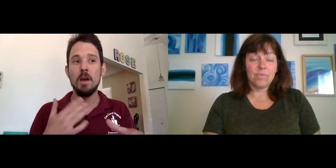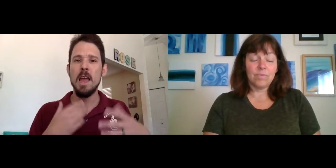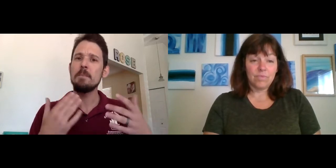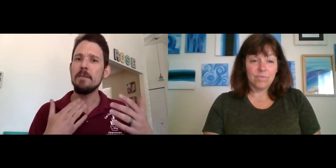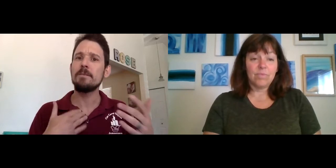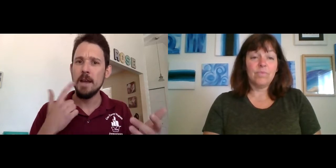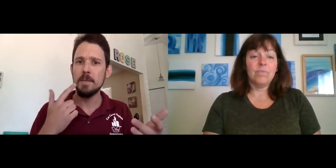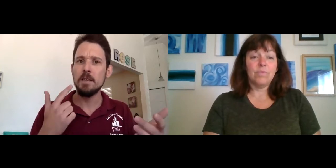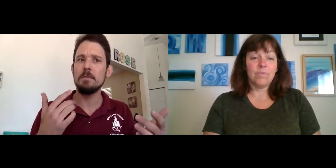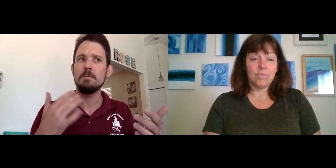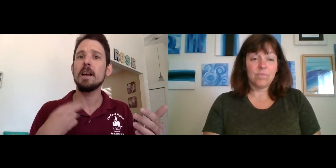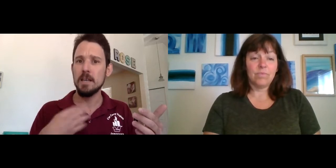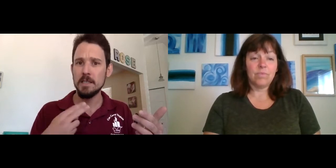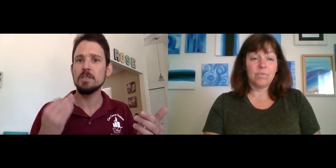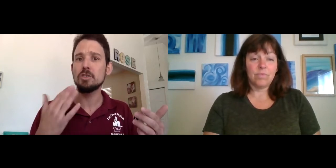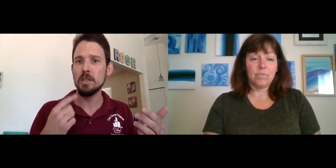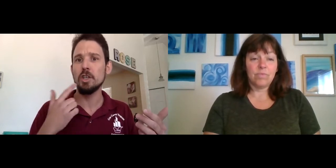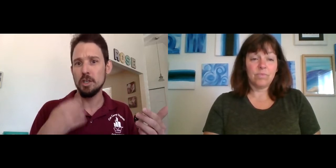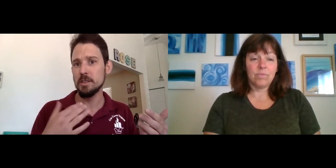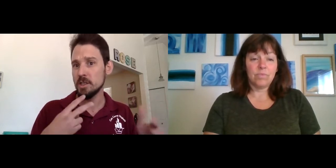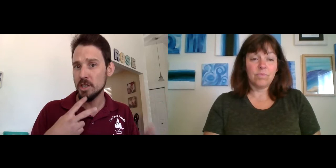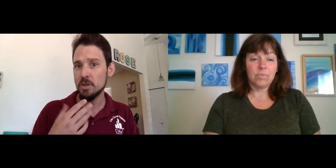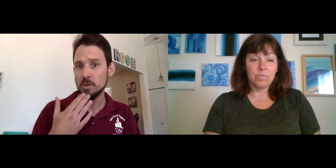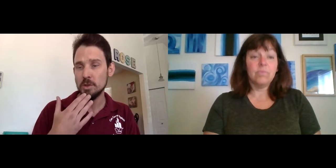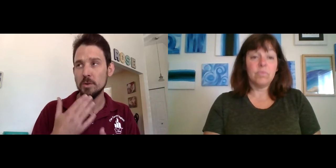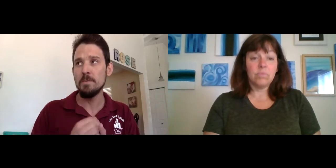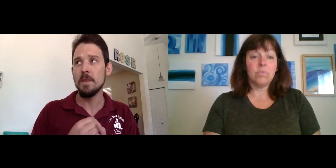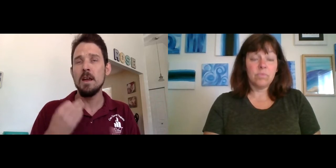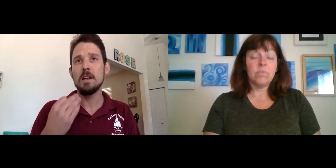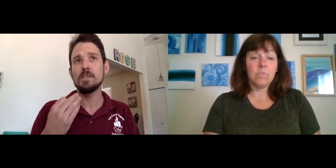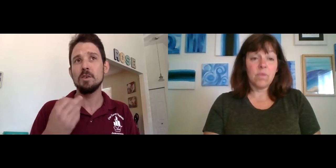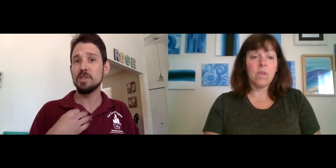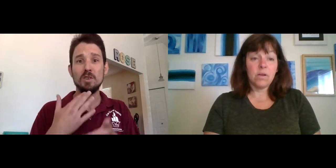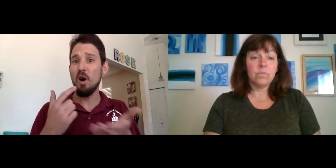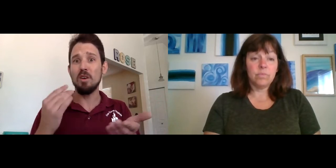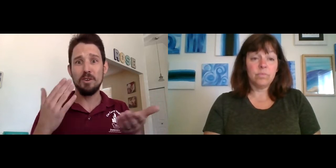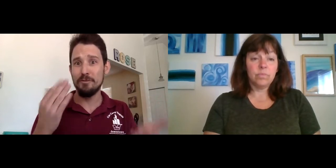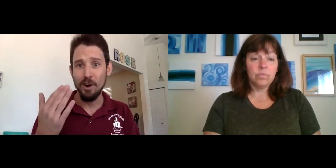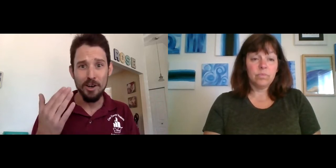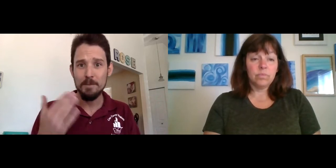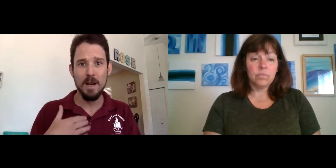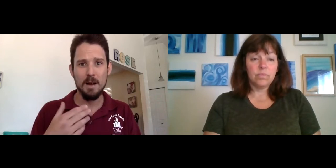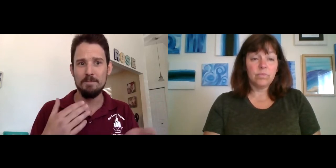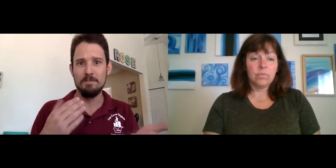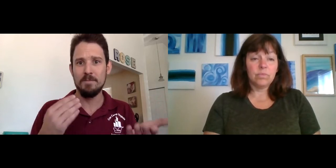and my family, my cousins started learning to cue too and this is all on the family farm